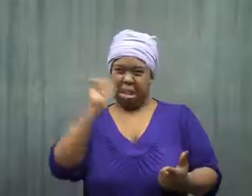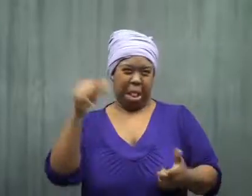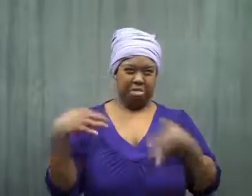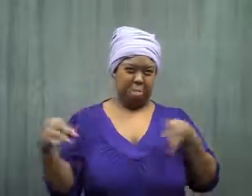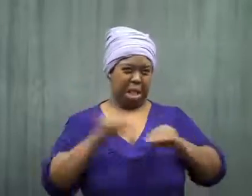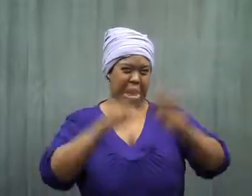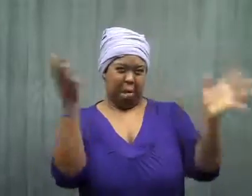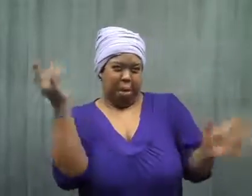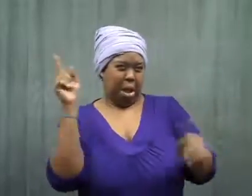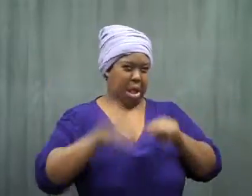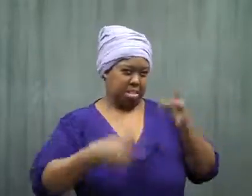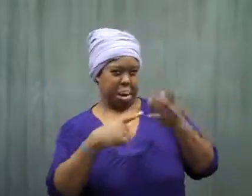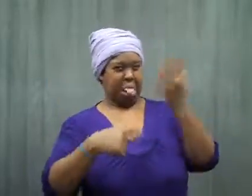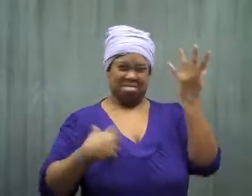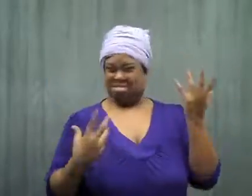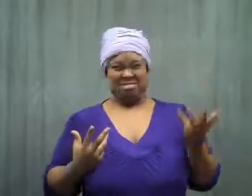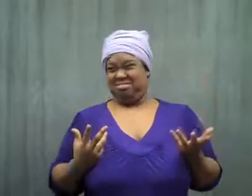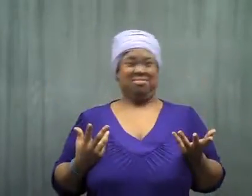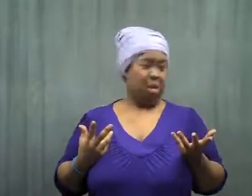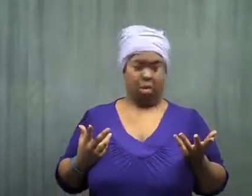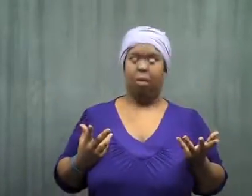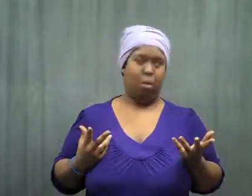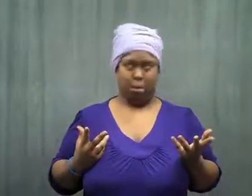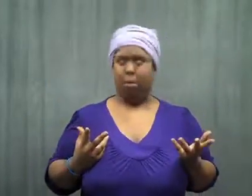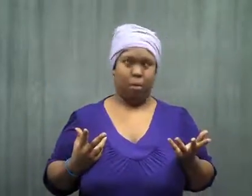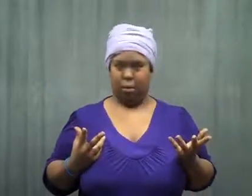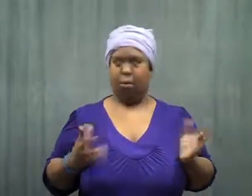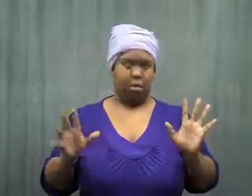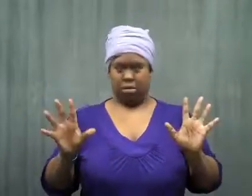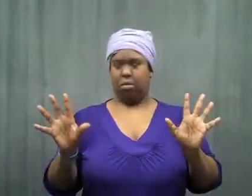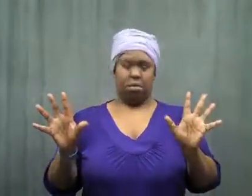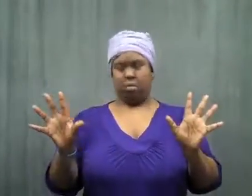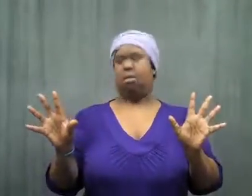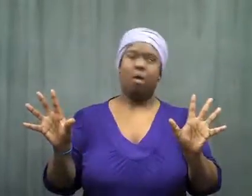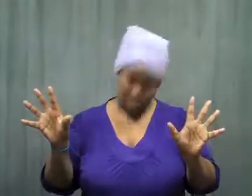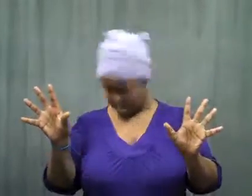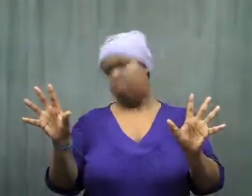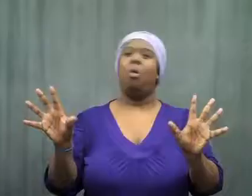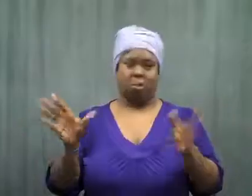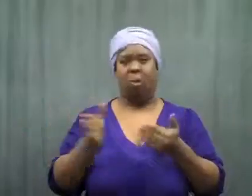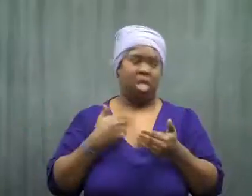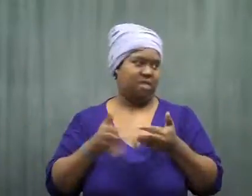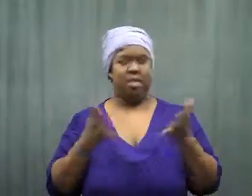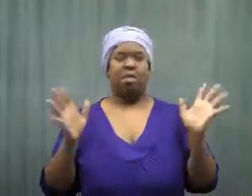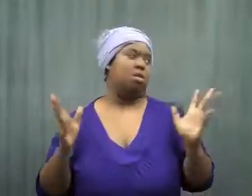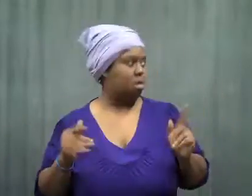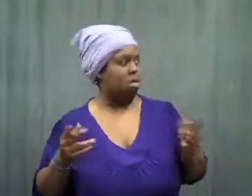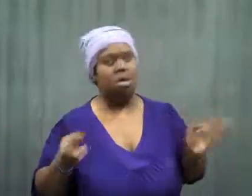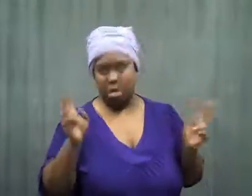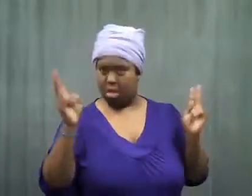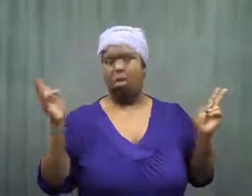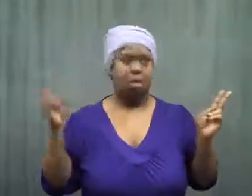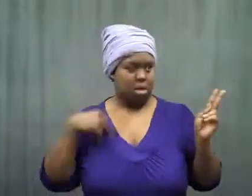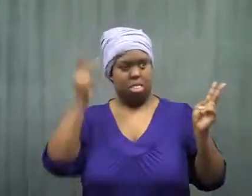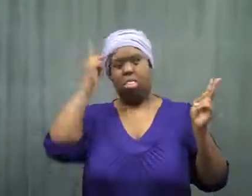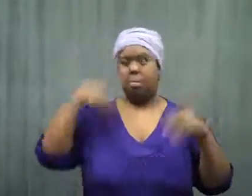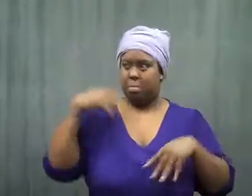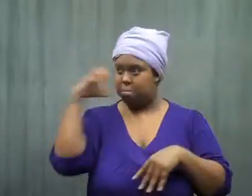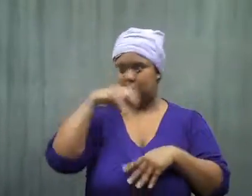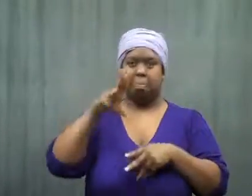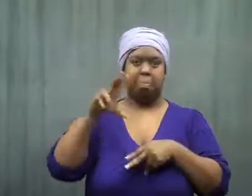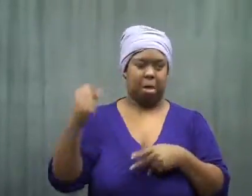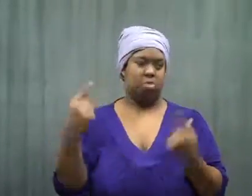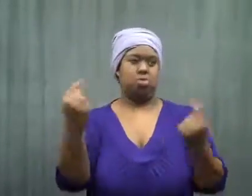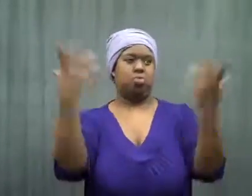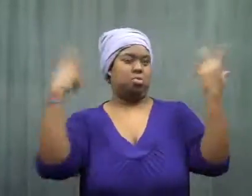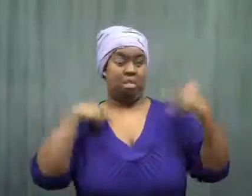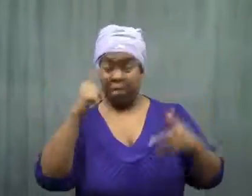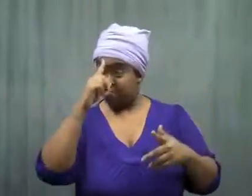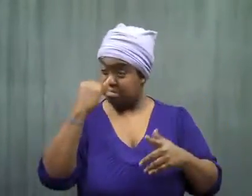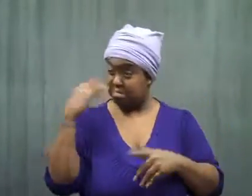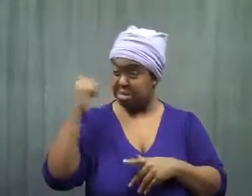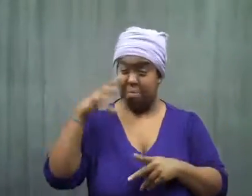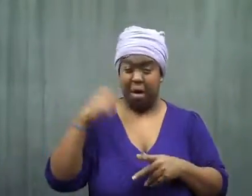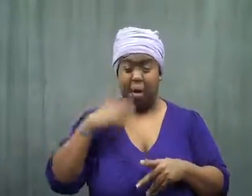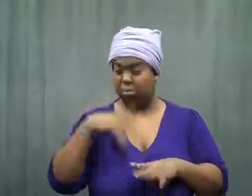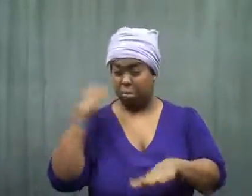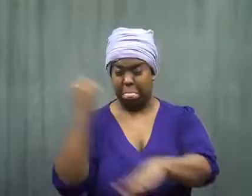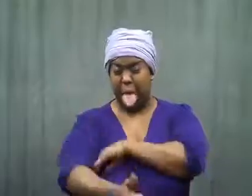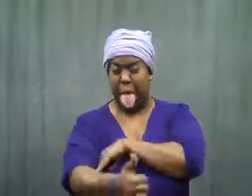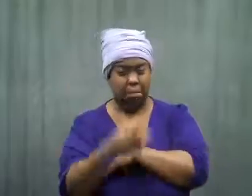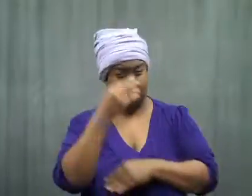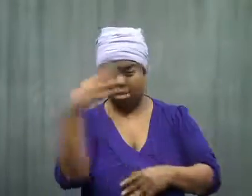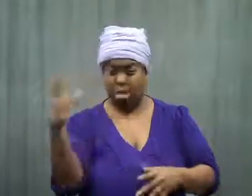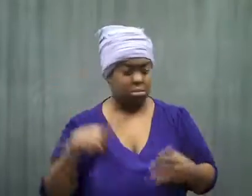He didn't explain why I couldn 't do it the other way" Da da da duh!